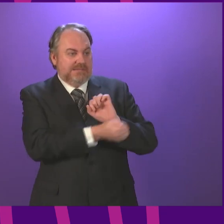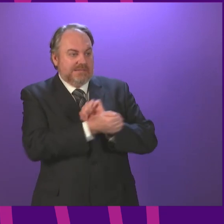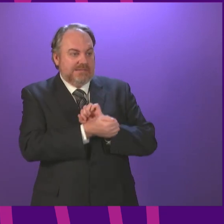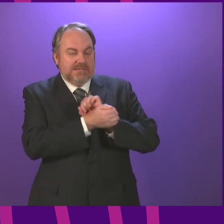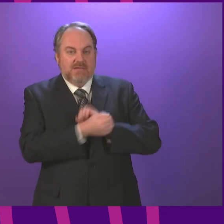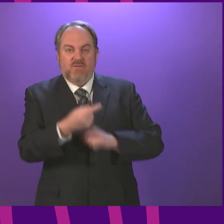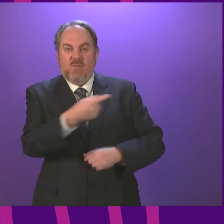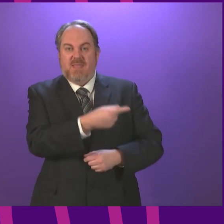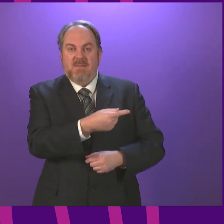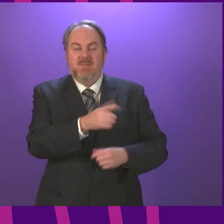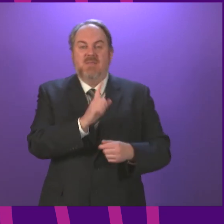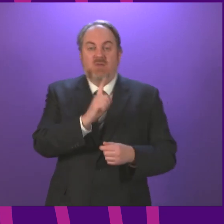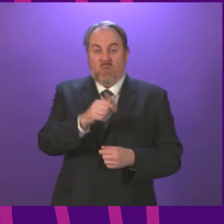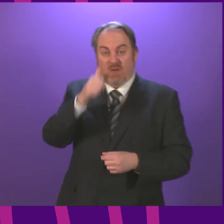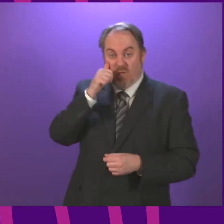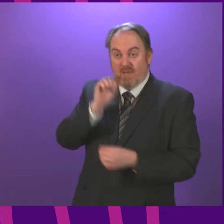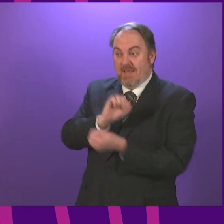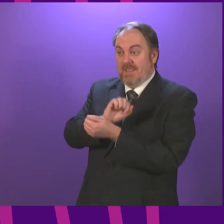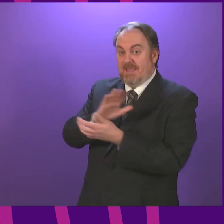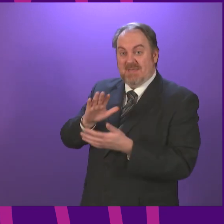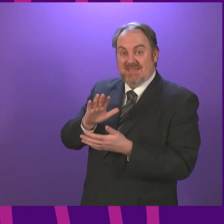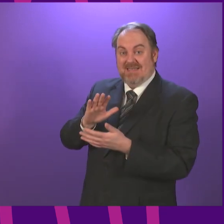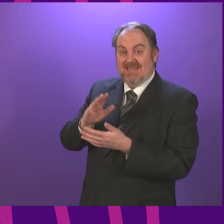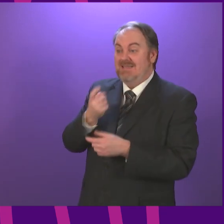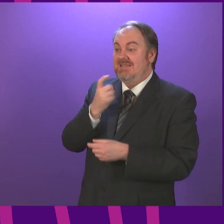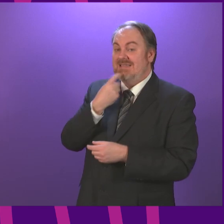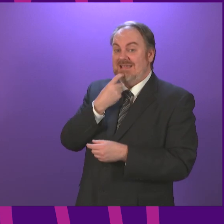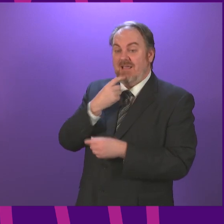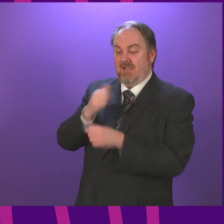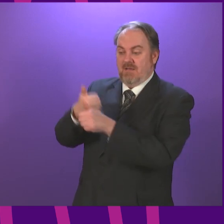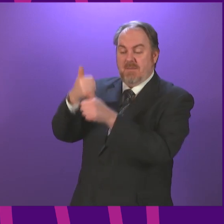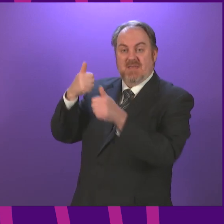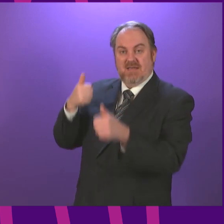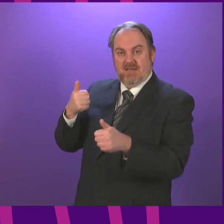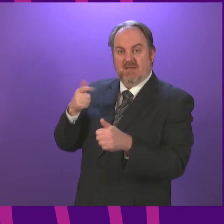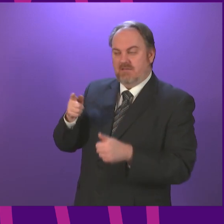which includes Liberty Steel, has acknowledged the challenges posed to its businesses and